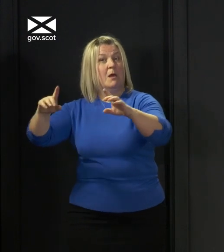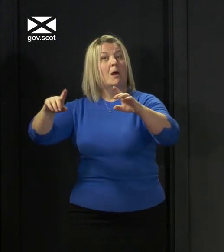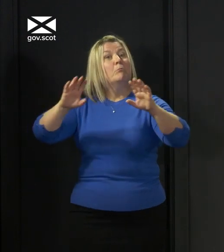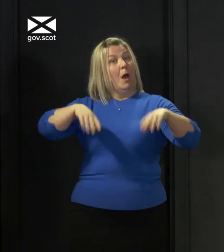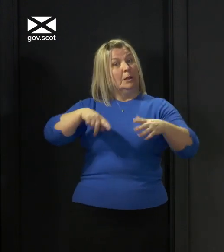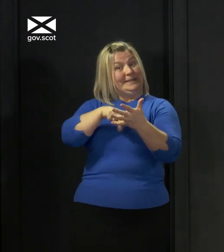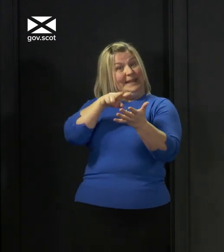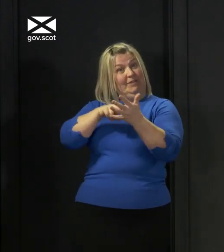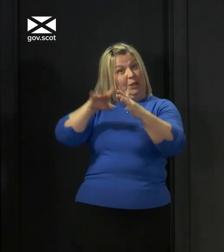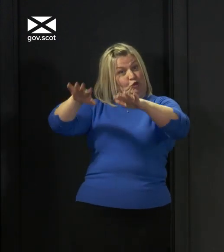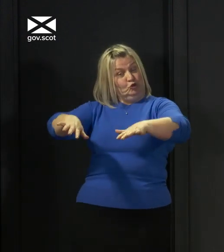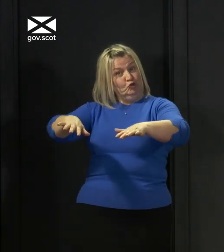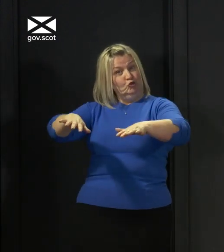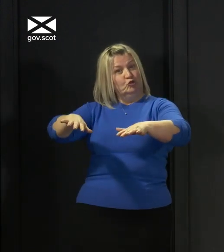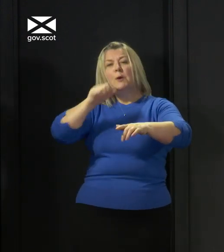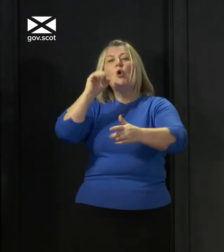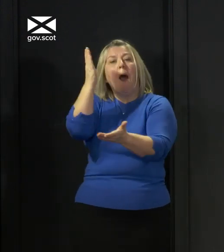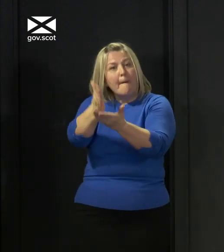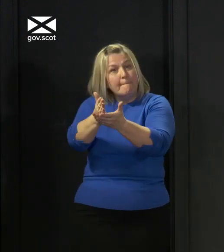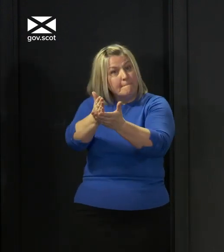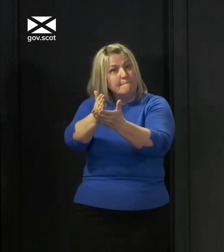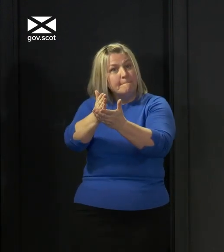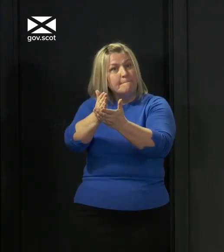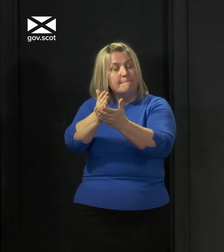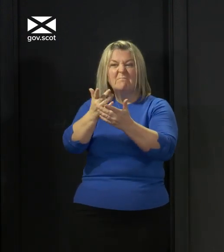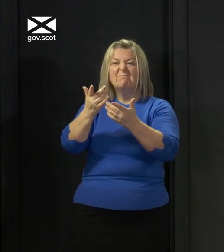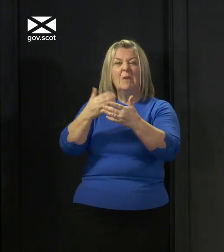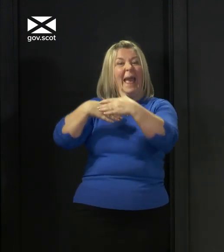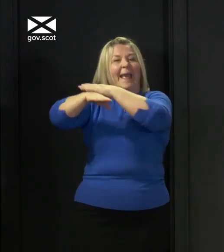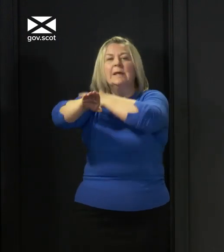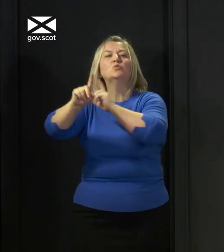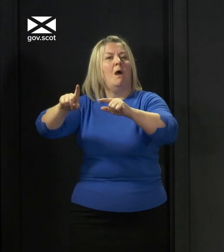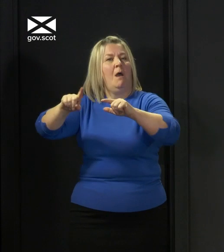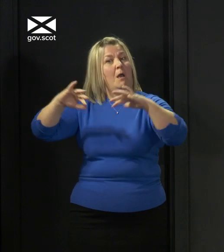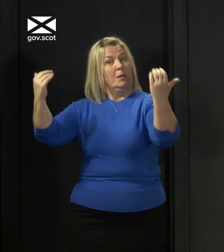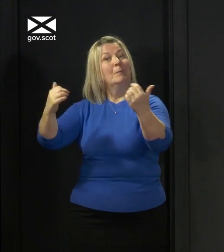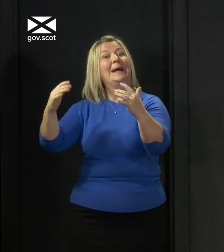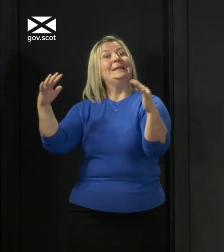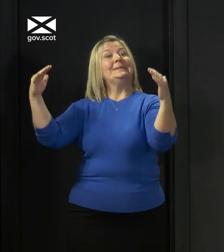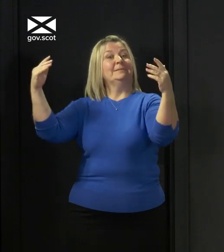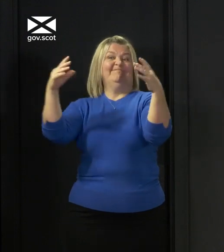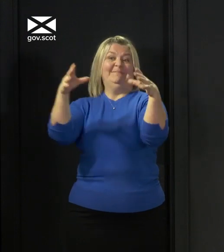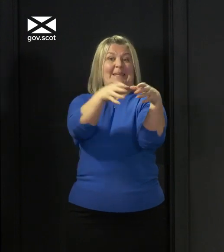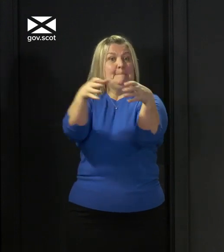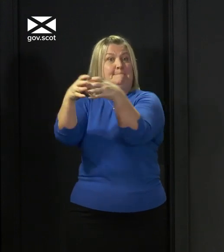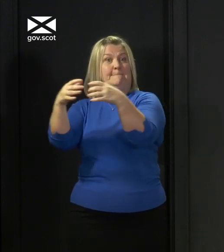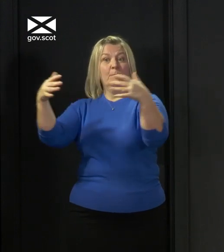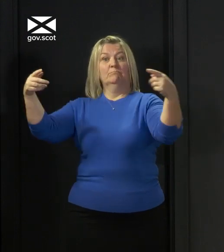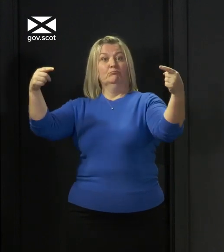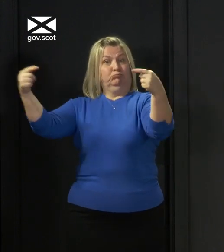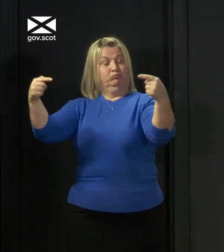have to be very carefully considered and what I will see is that they will be very carefully considered and we will share as